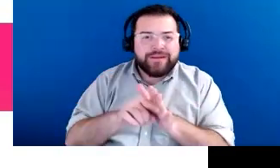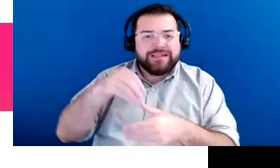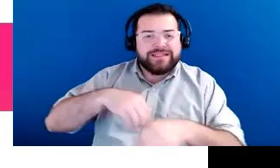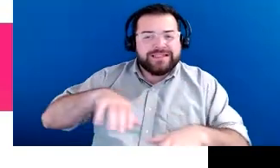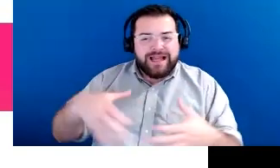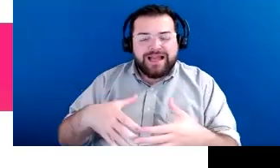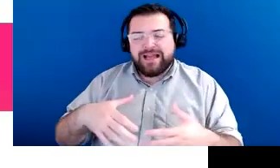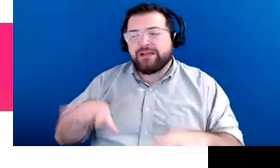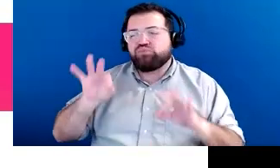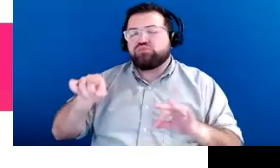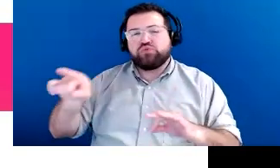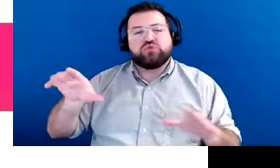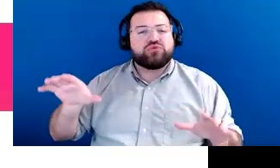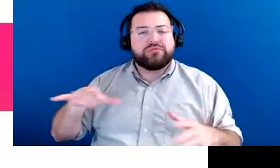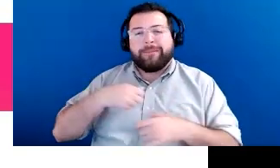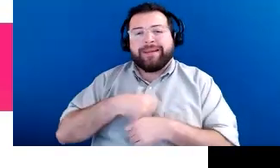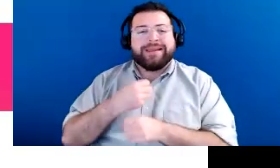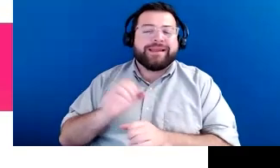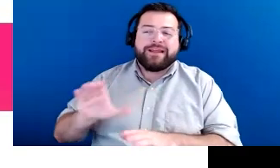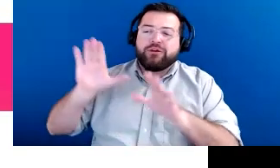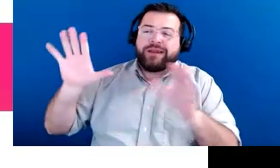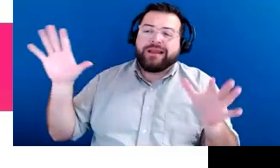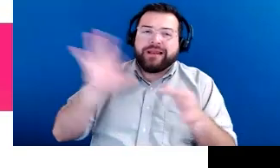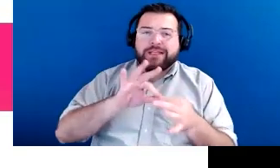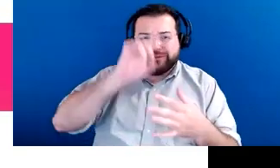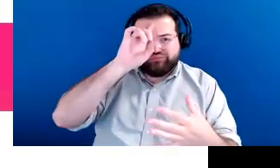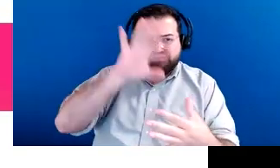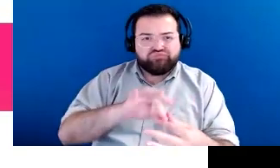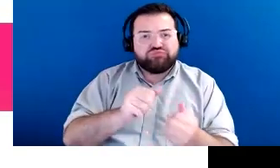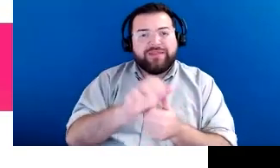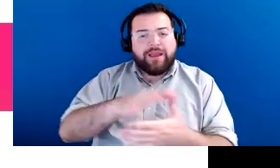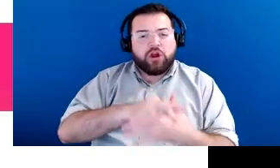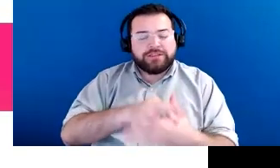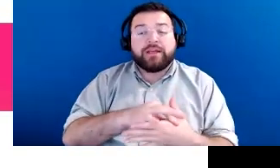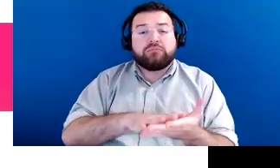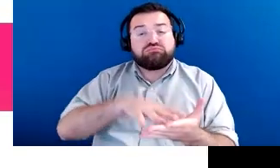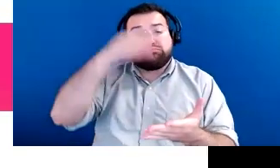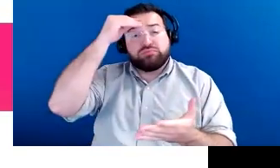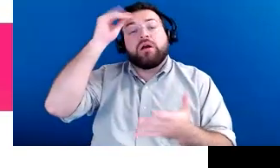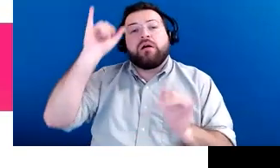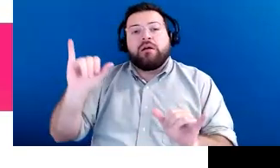and you're making great connections with the content. It also allows, you know, use